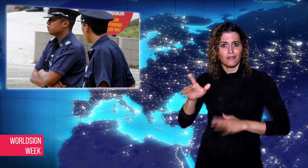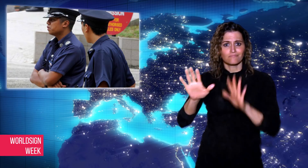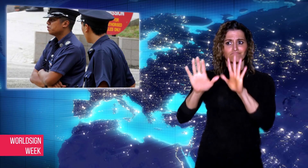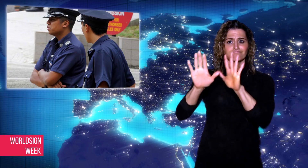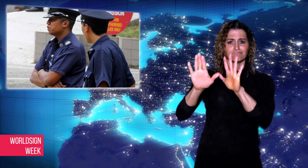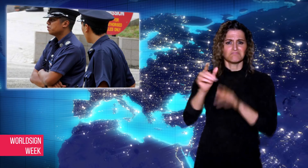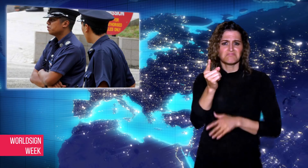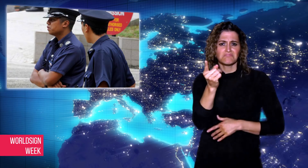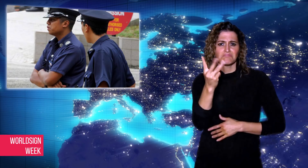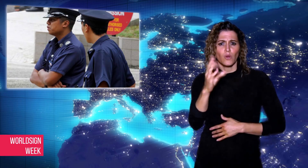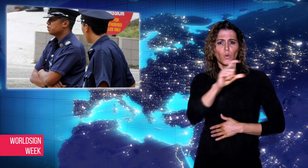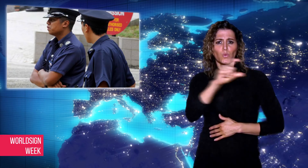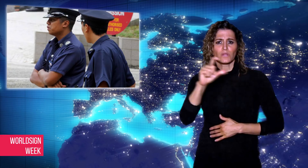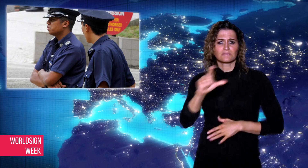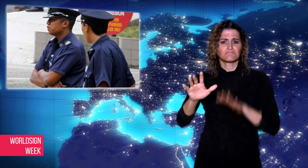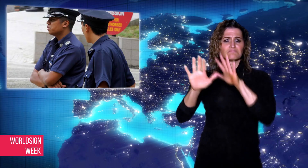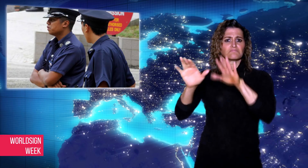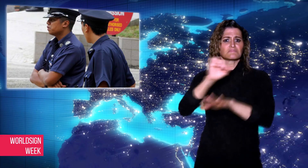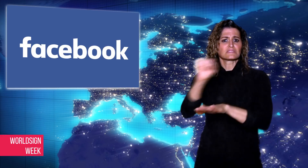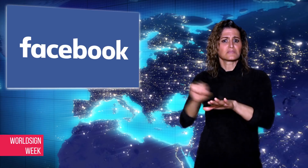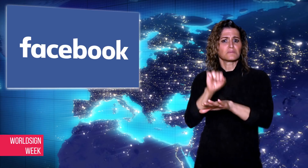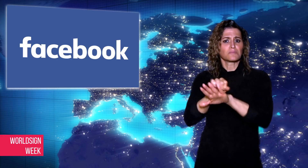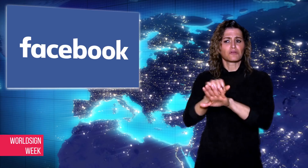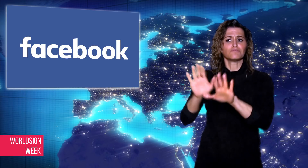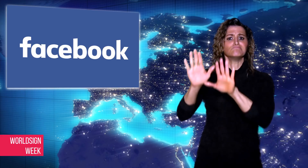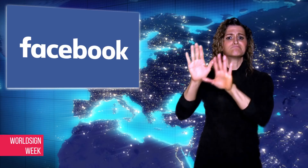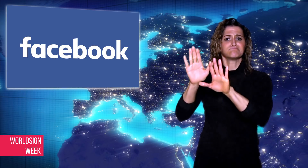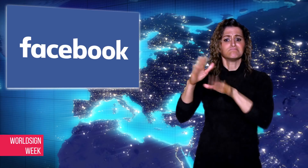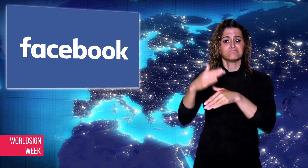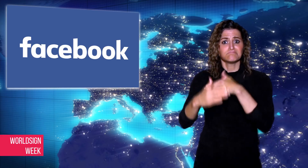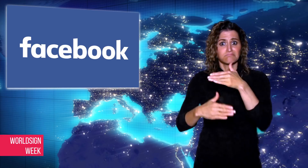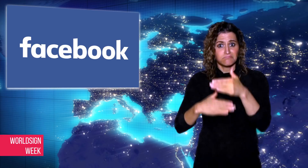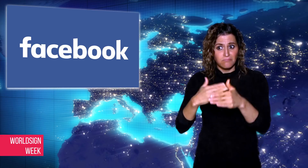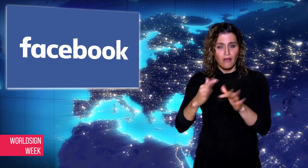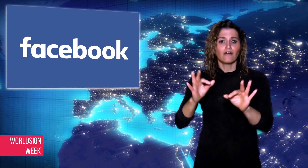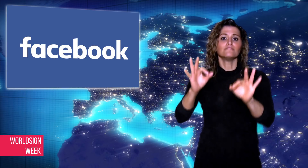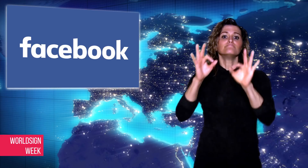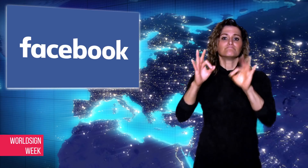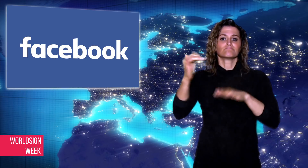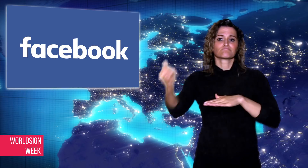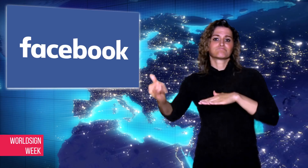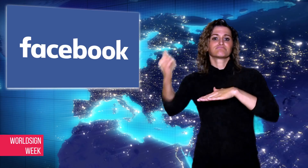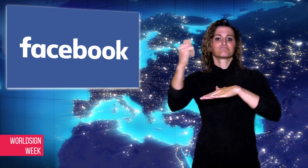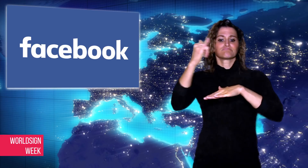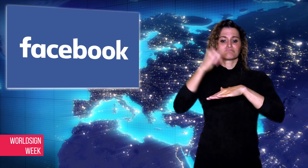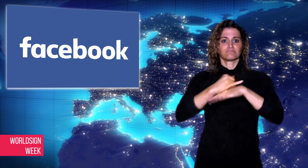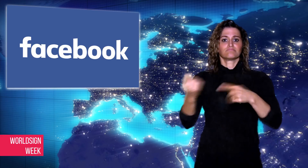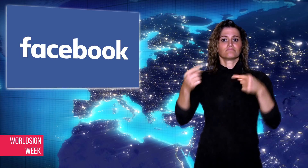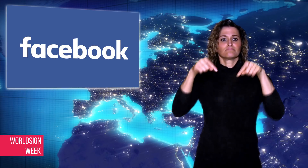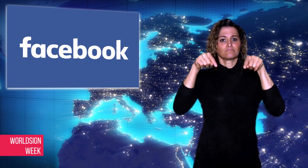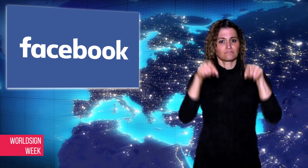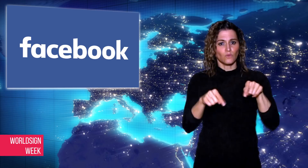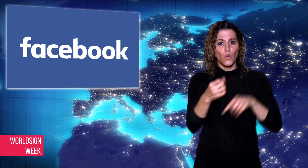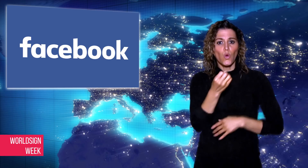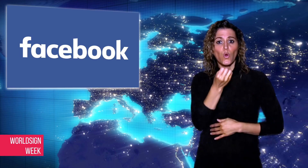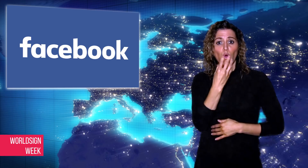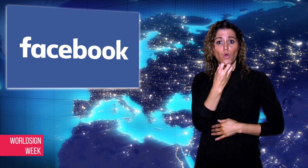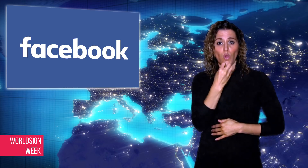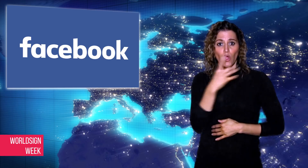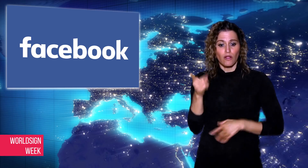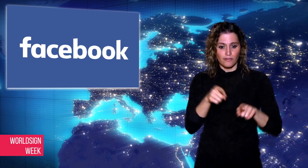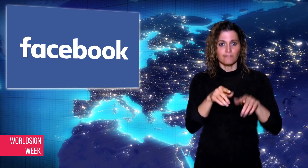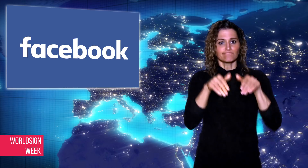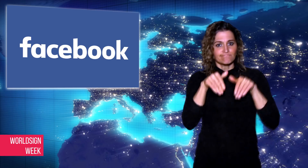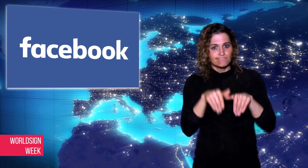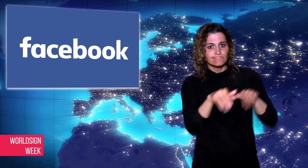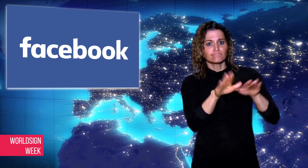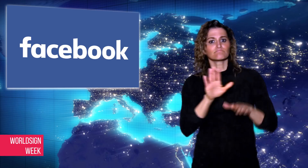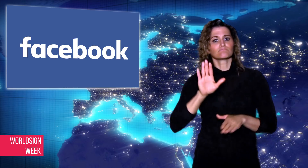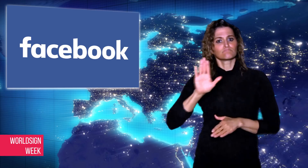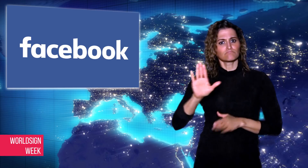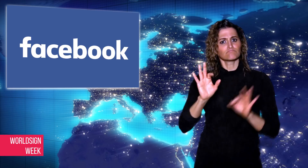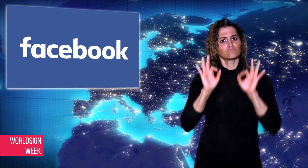Singapore, he went back to his boarding